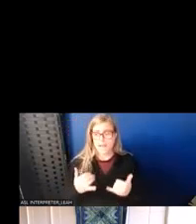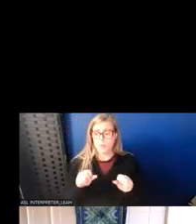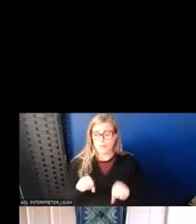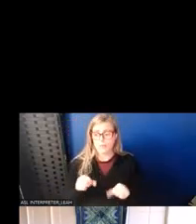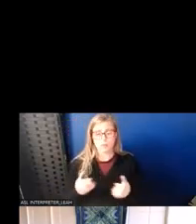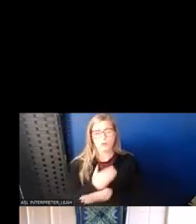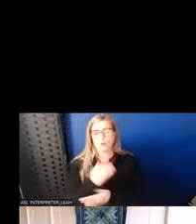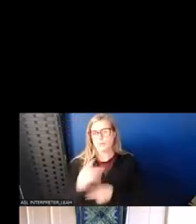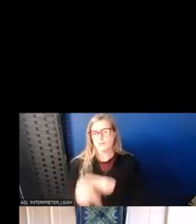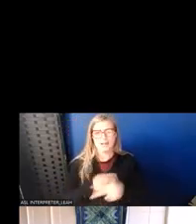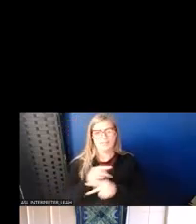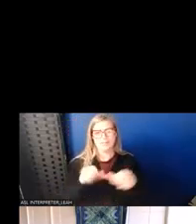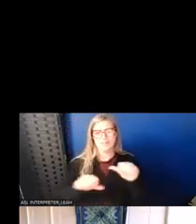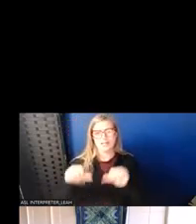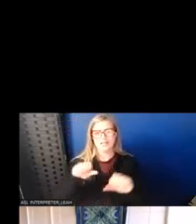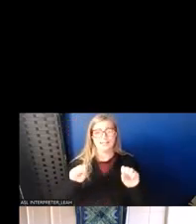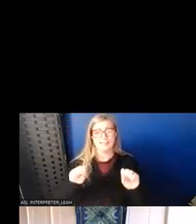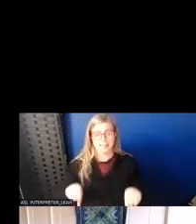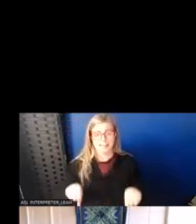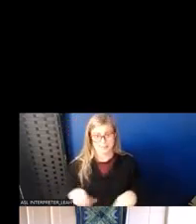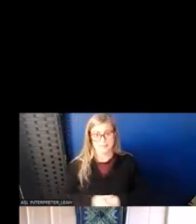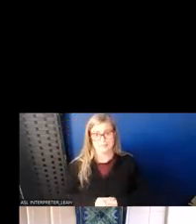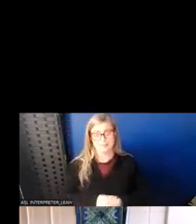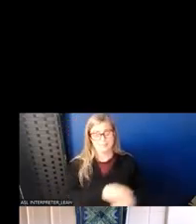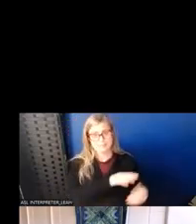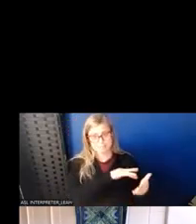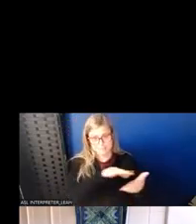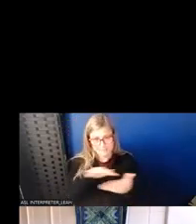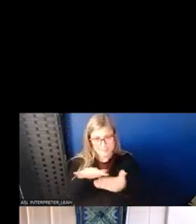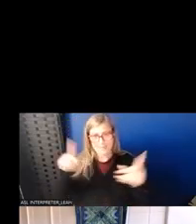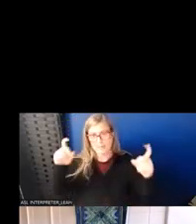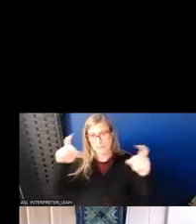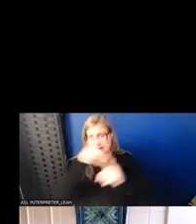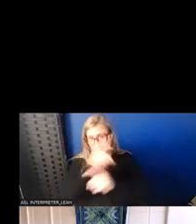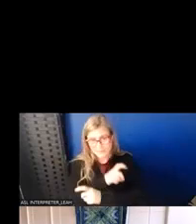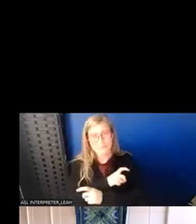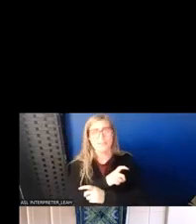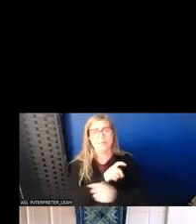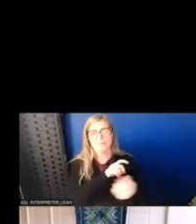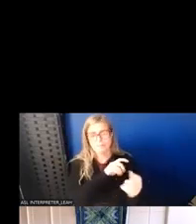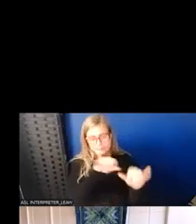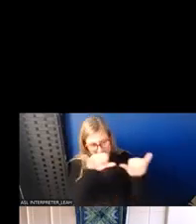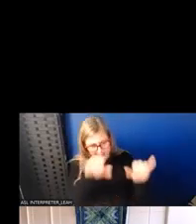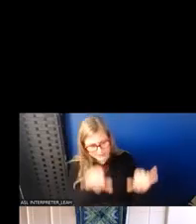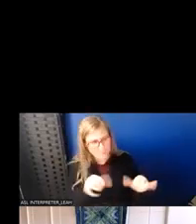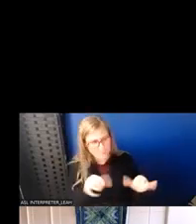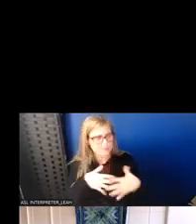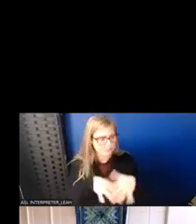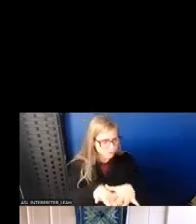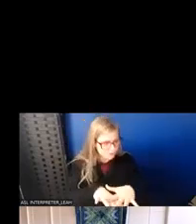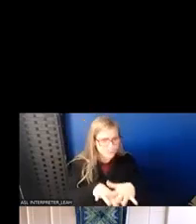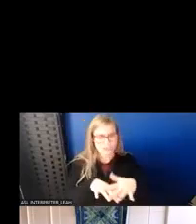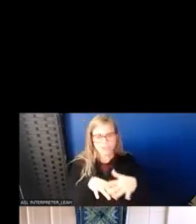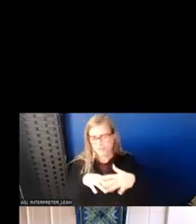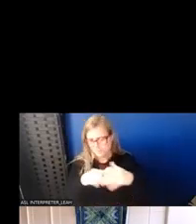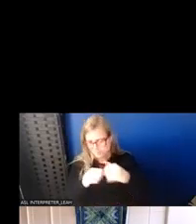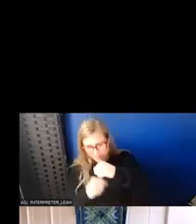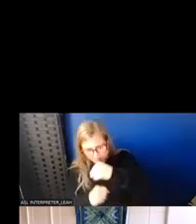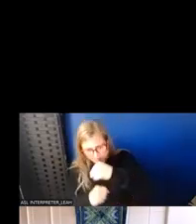We are able to study complexity and systems and integration in systems in new ways.